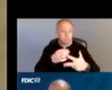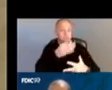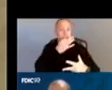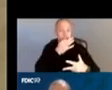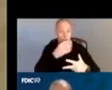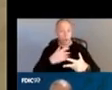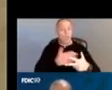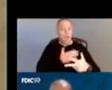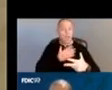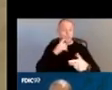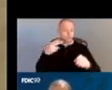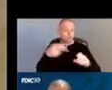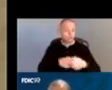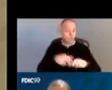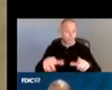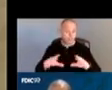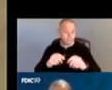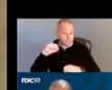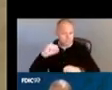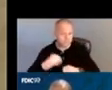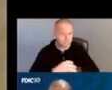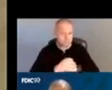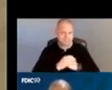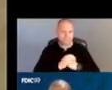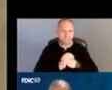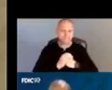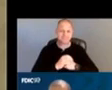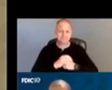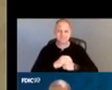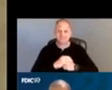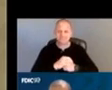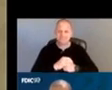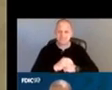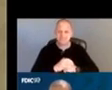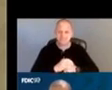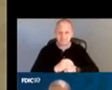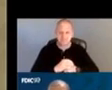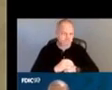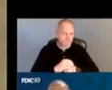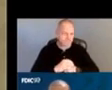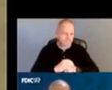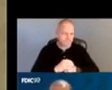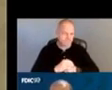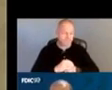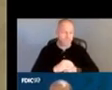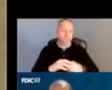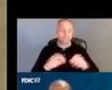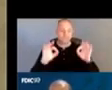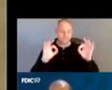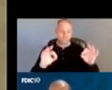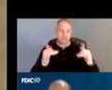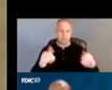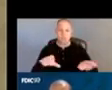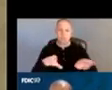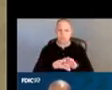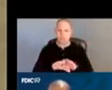us on the broadcast. All right. We'll close the poll now. Looks like the majority of our